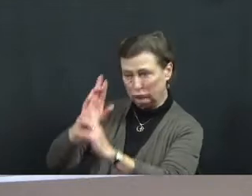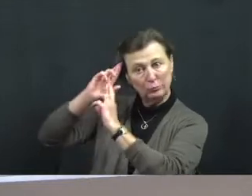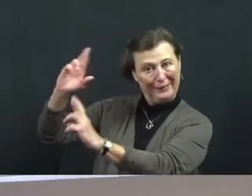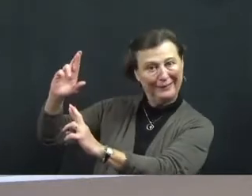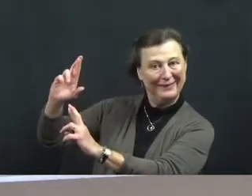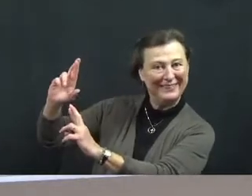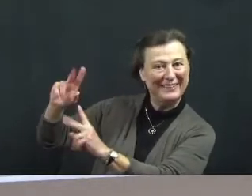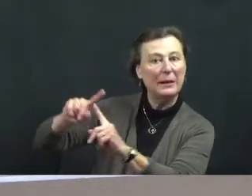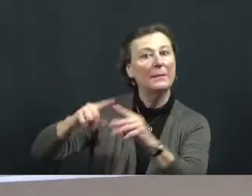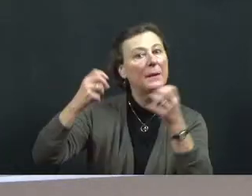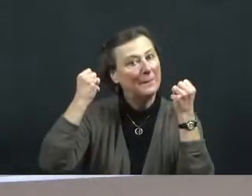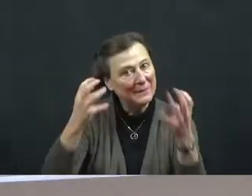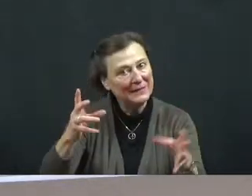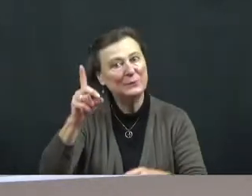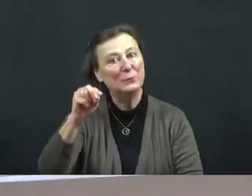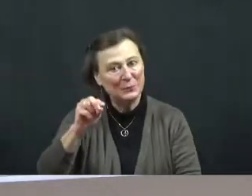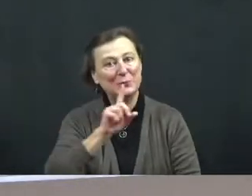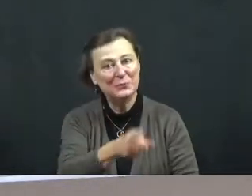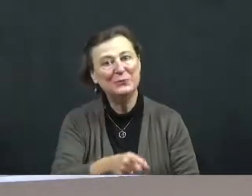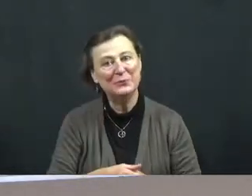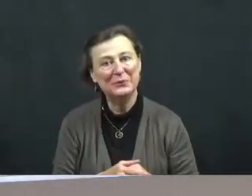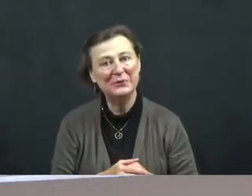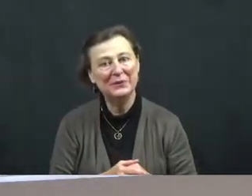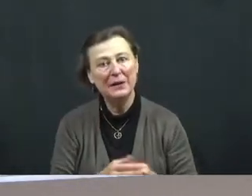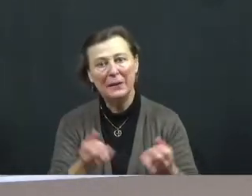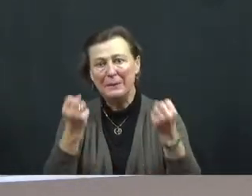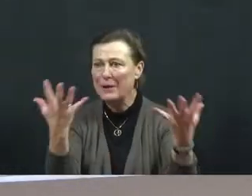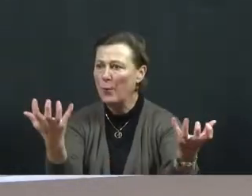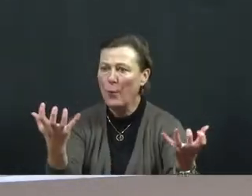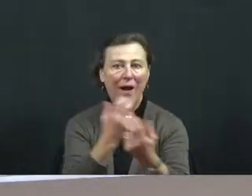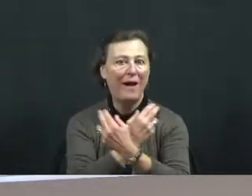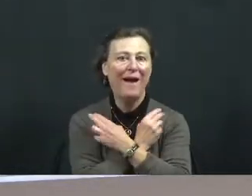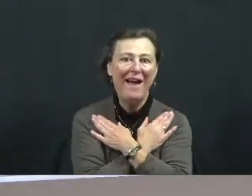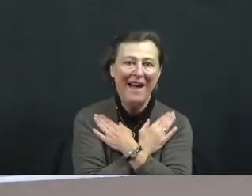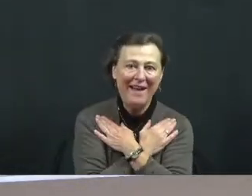But, many of us do. Many of us want a hug. It's a grounding connection.